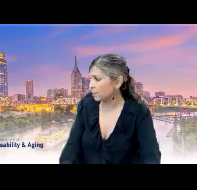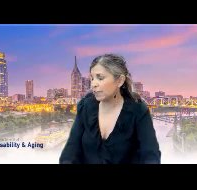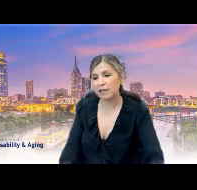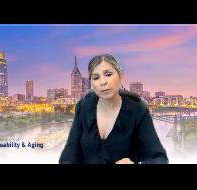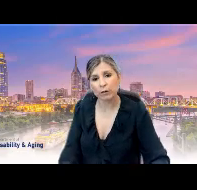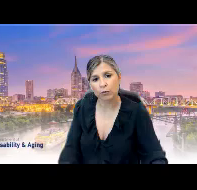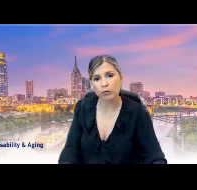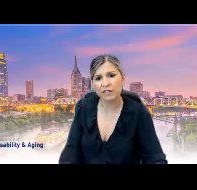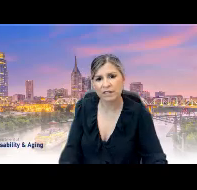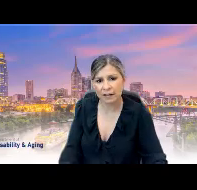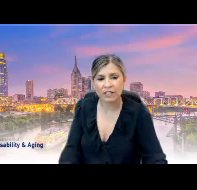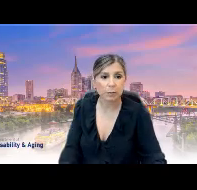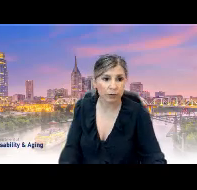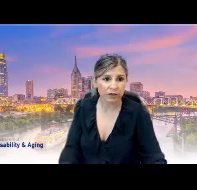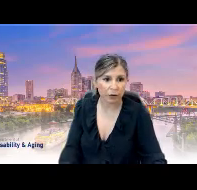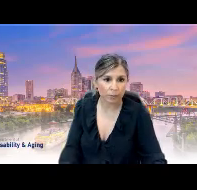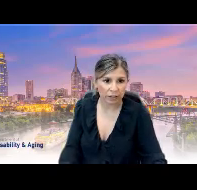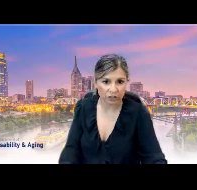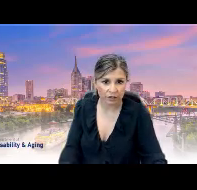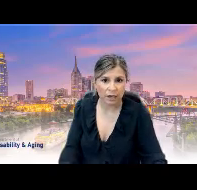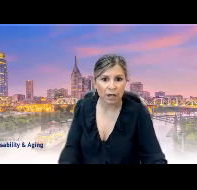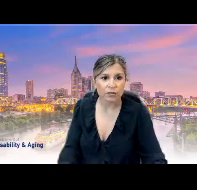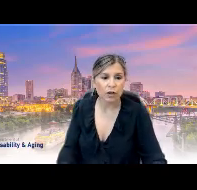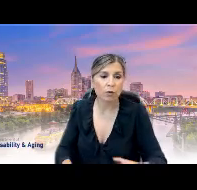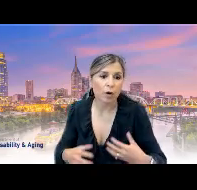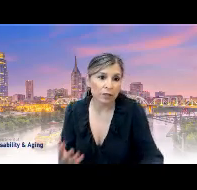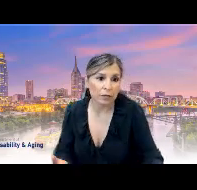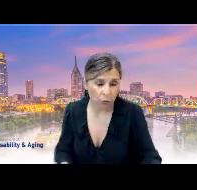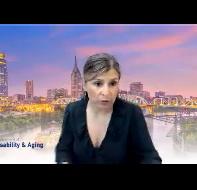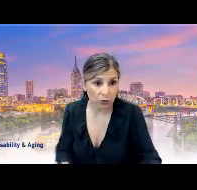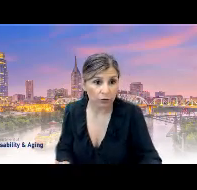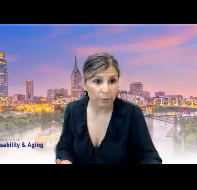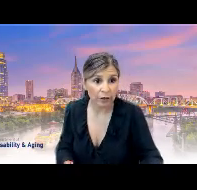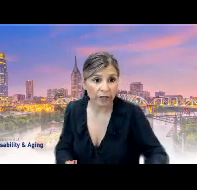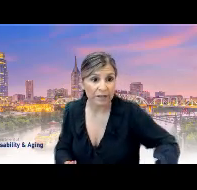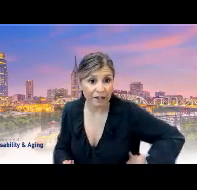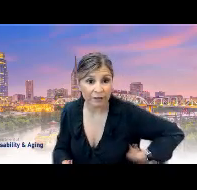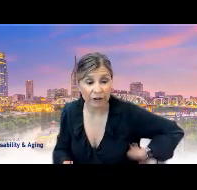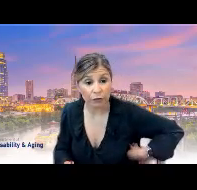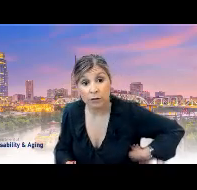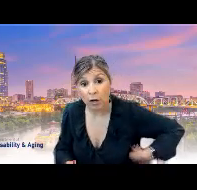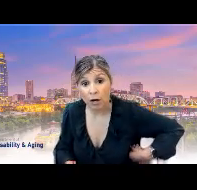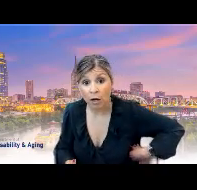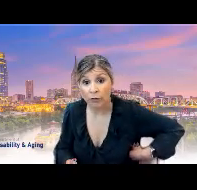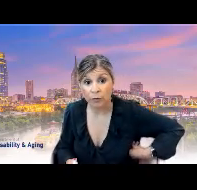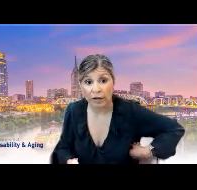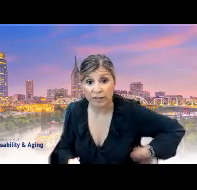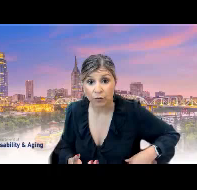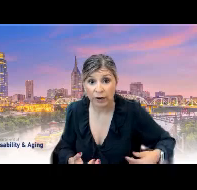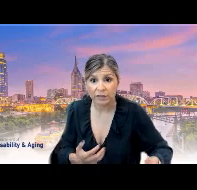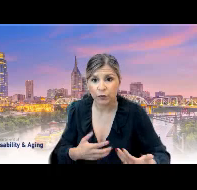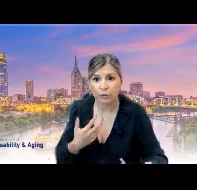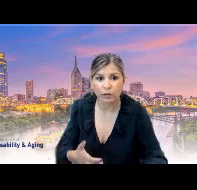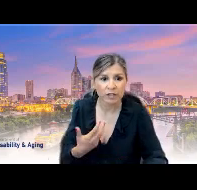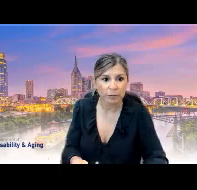This makes up about 70% of our budget. So through the Older Americans Act, federal law authorizes grants for